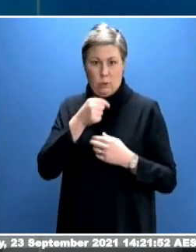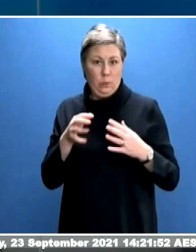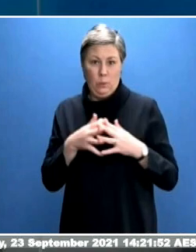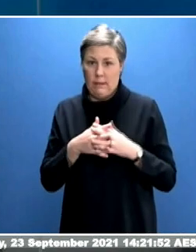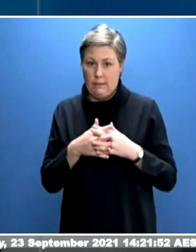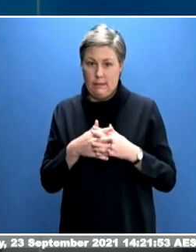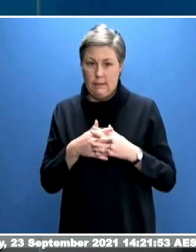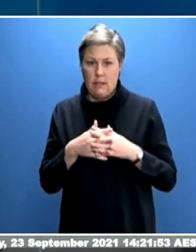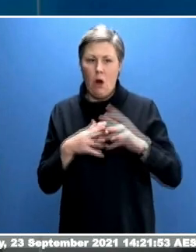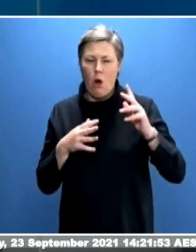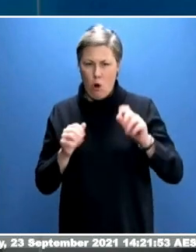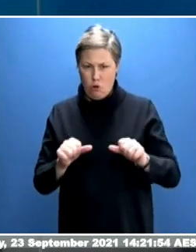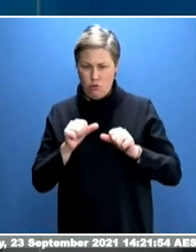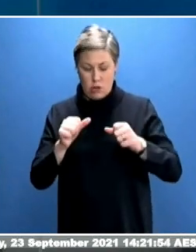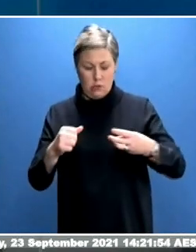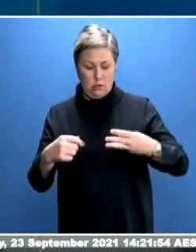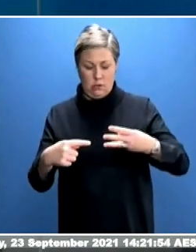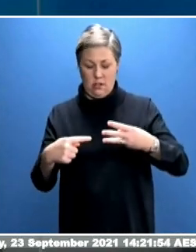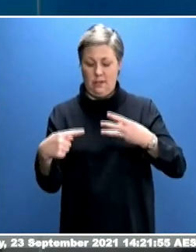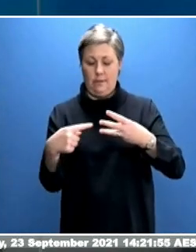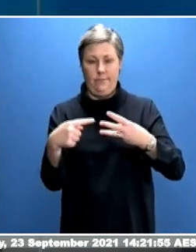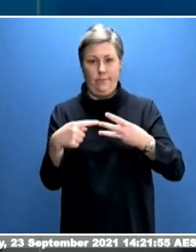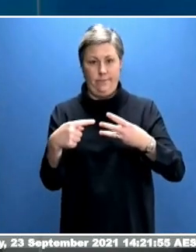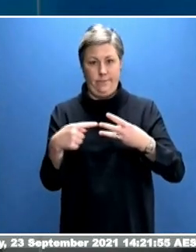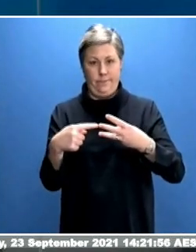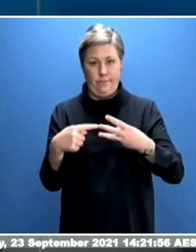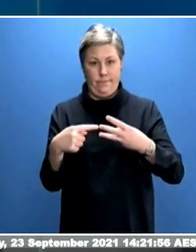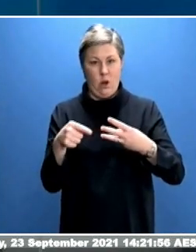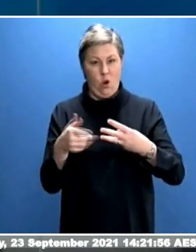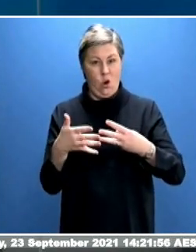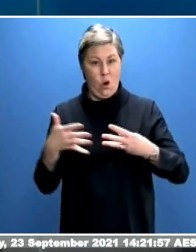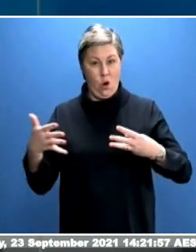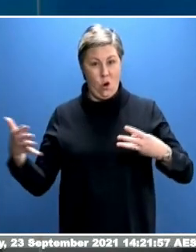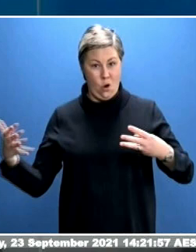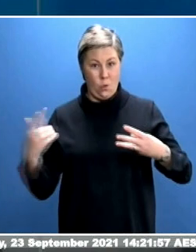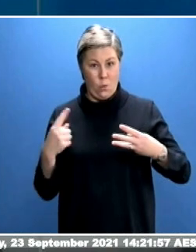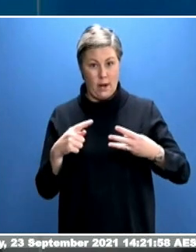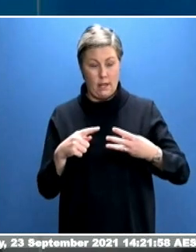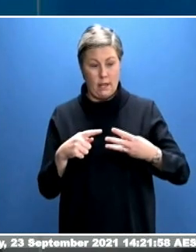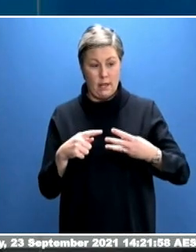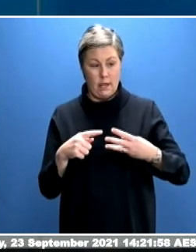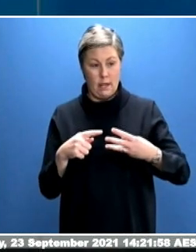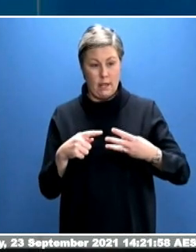Right, so the second case that you spoke about there, I take it that's the example earlier of the person who could come and